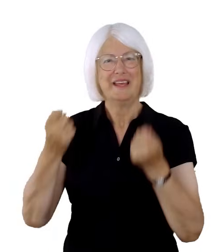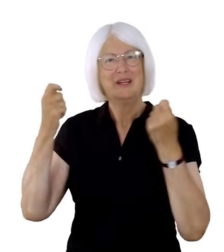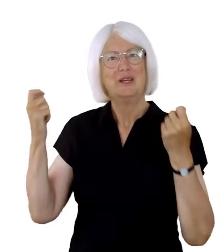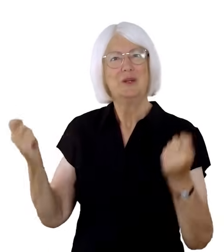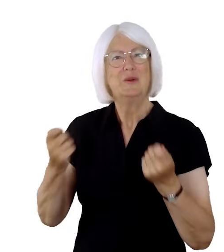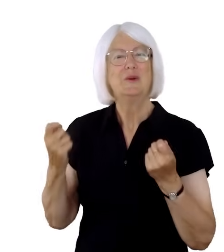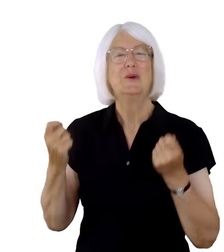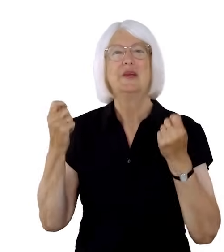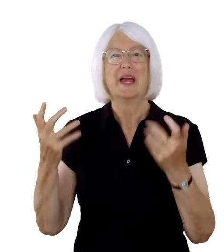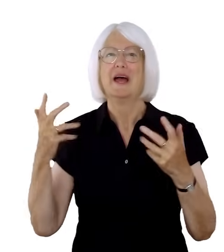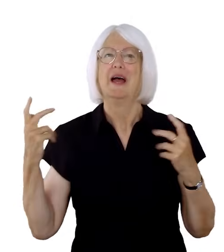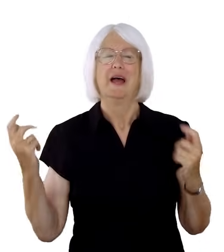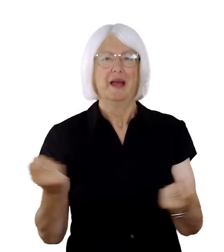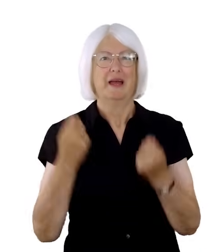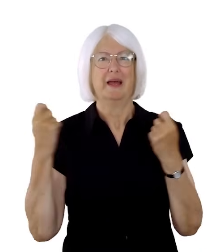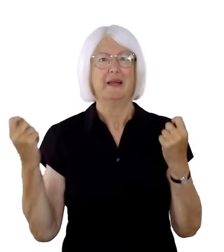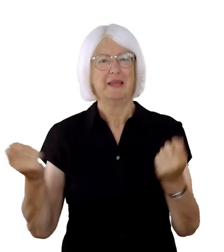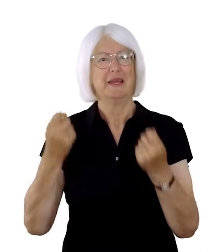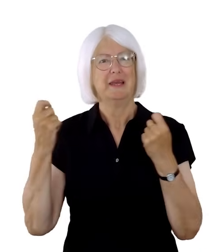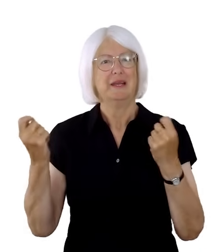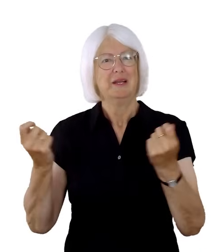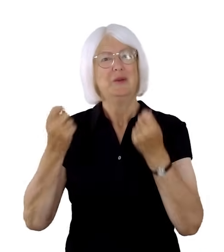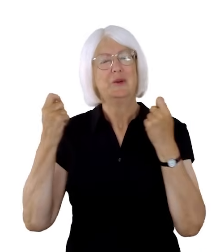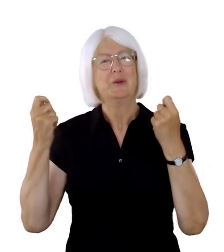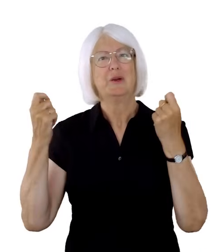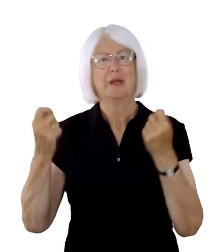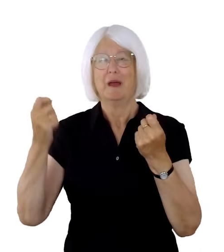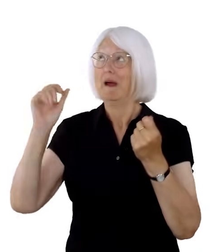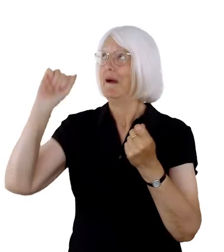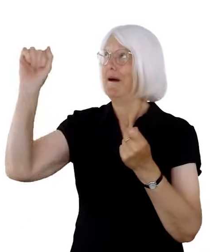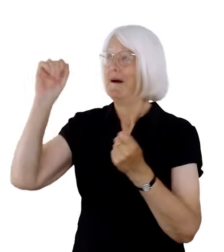Alleluia, alleluia